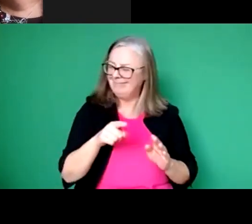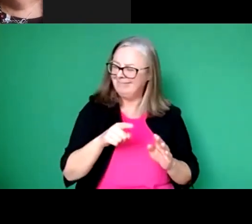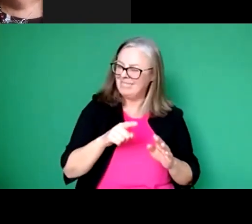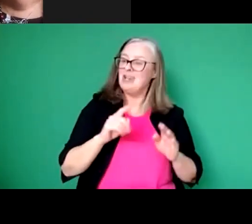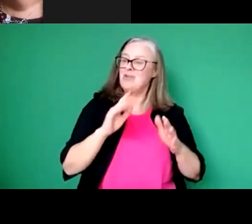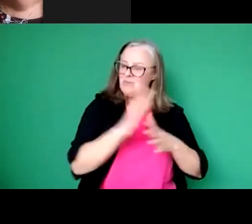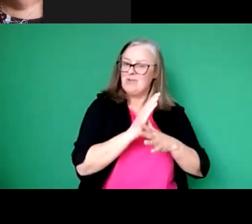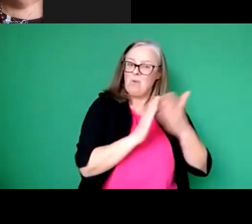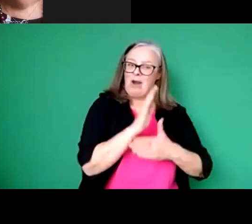do we have time for more questions